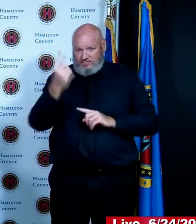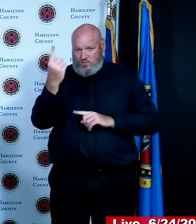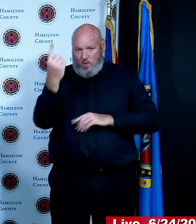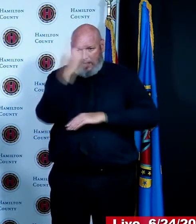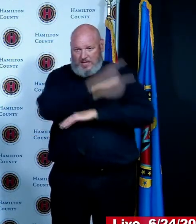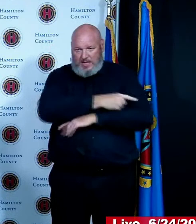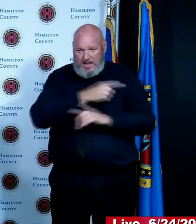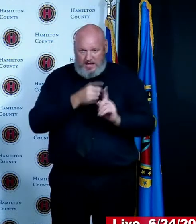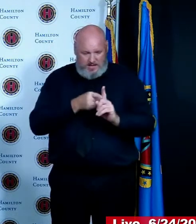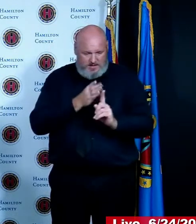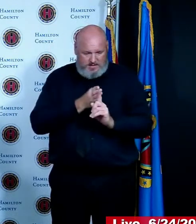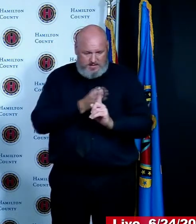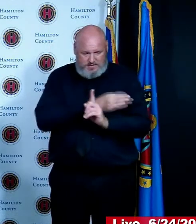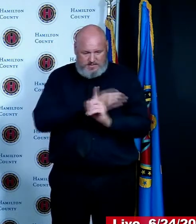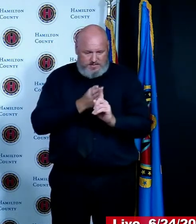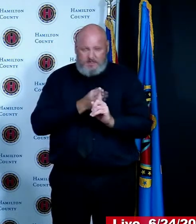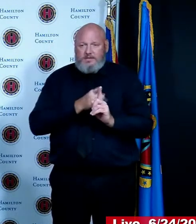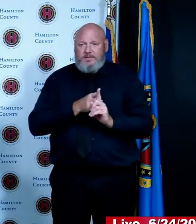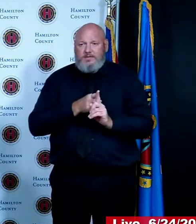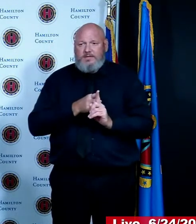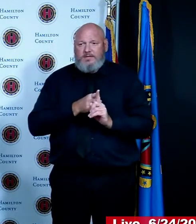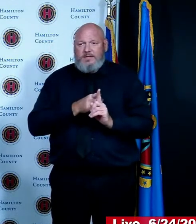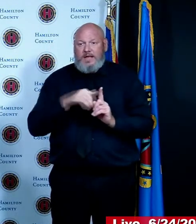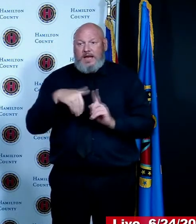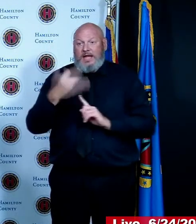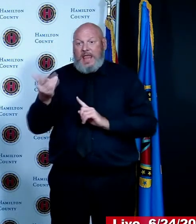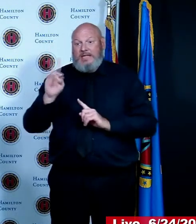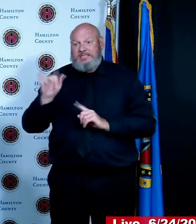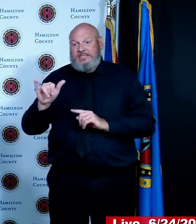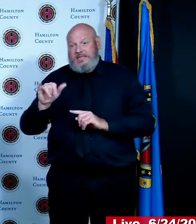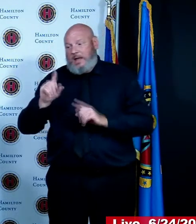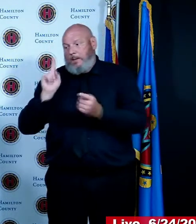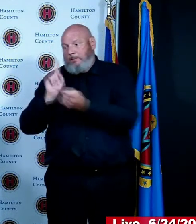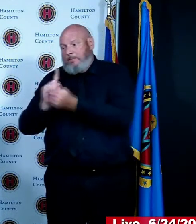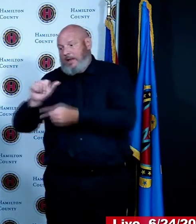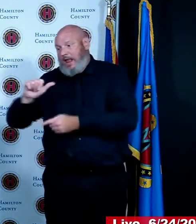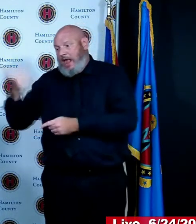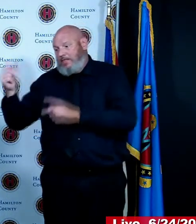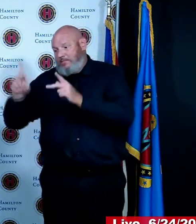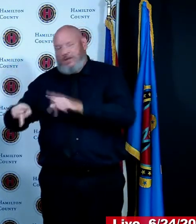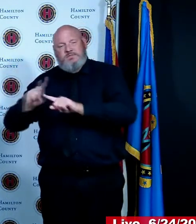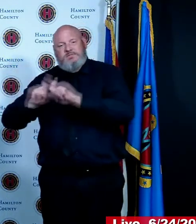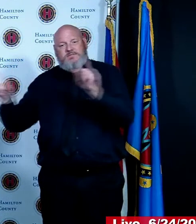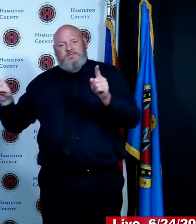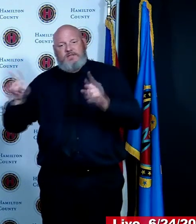have symptoms please stay home keep sick at home it's critical Greg while